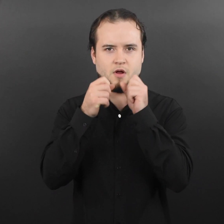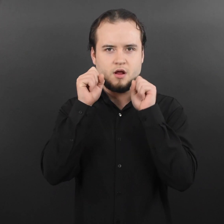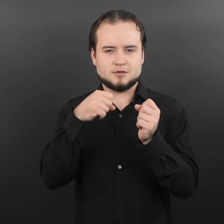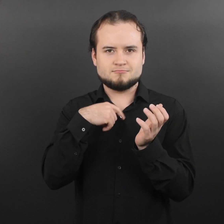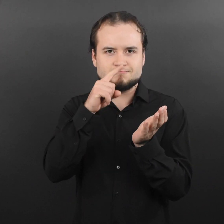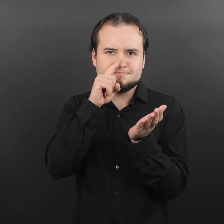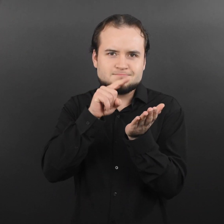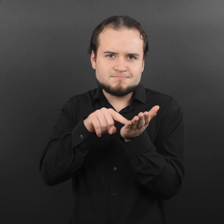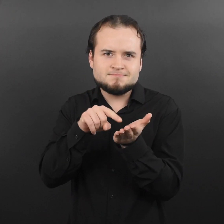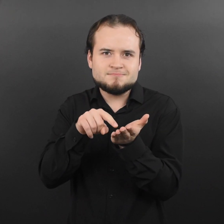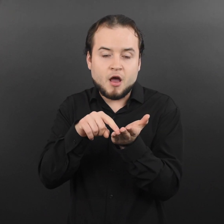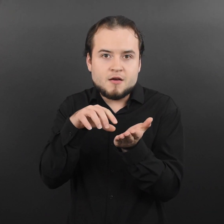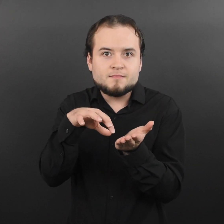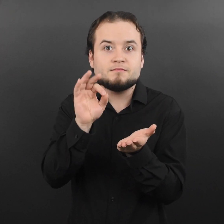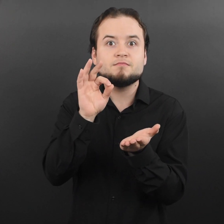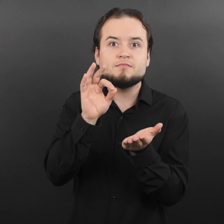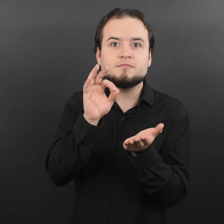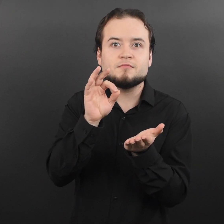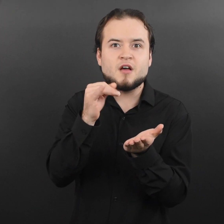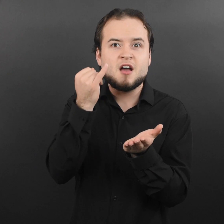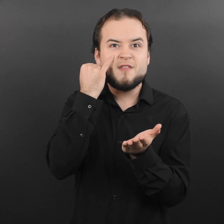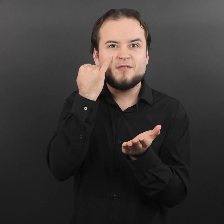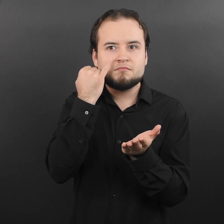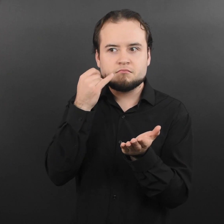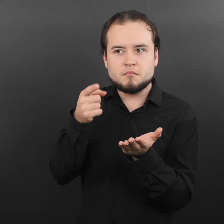How do I find out if I can pick up rapid tests near me?